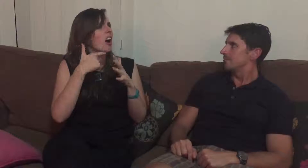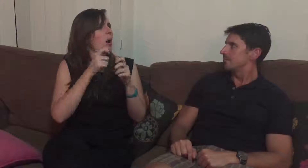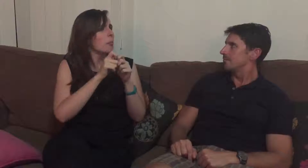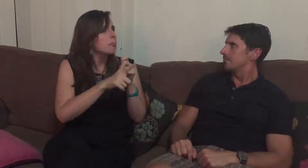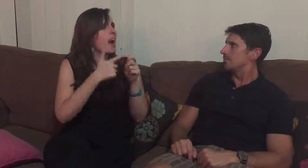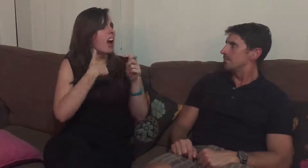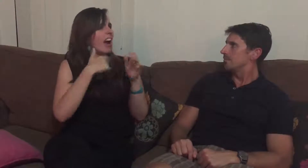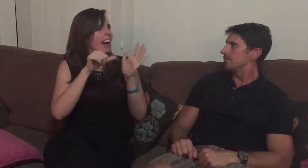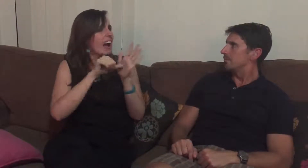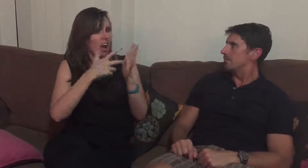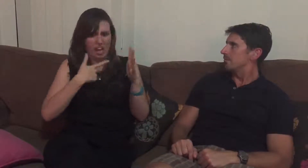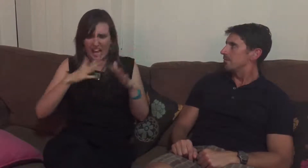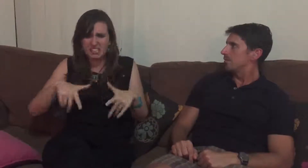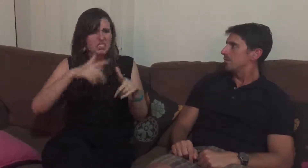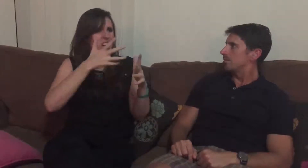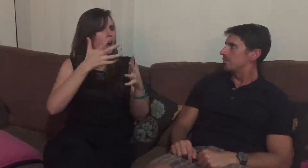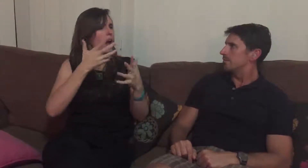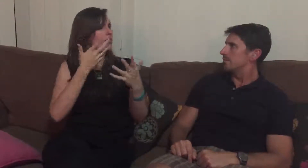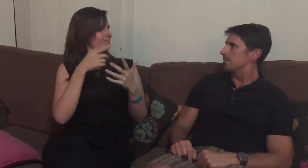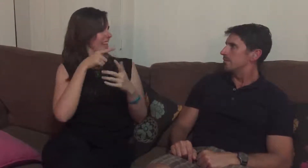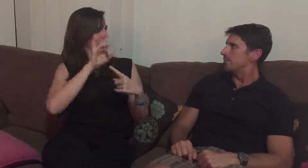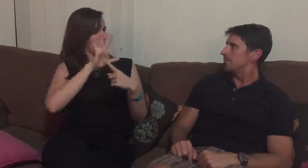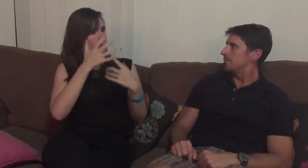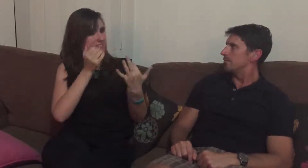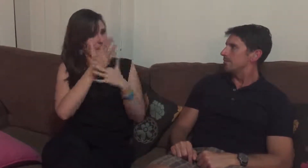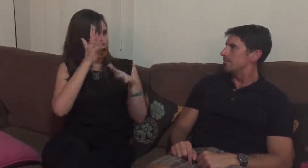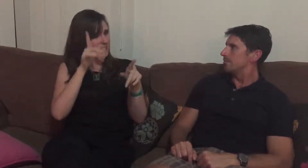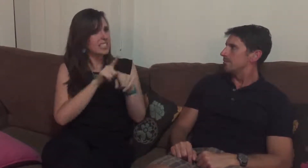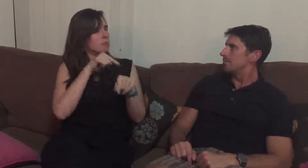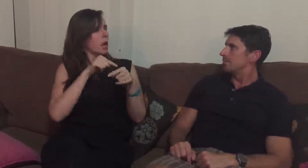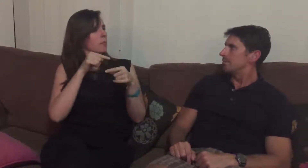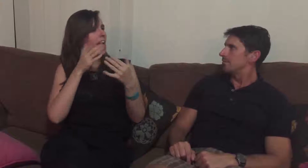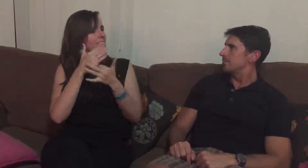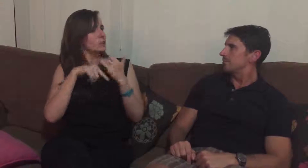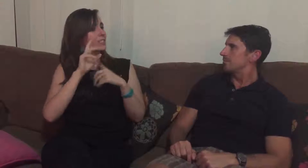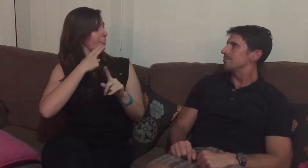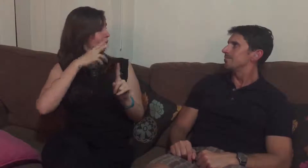and this is another important cause that needs to be supported. Deaf children and their families need to have access